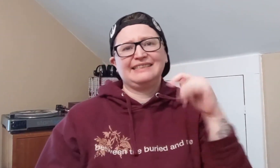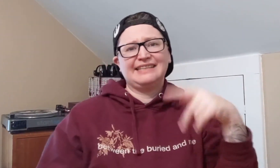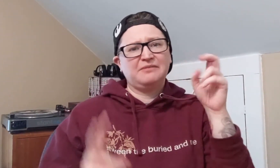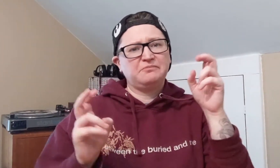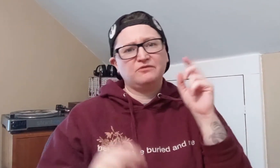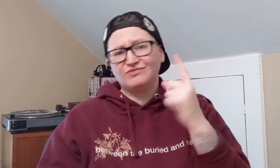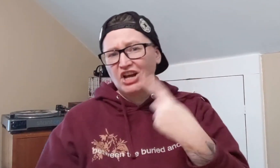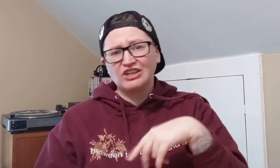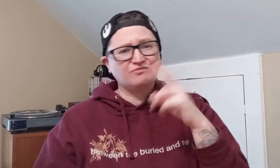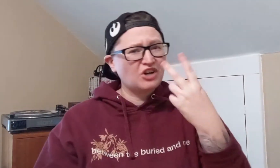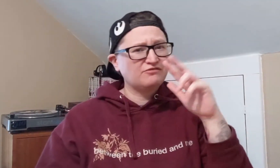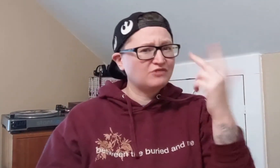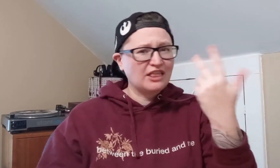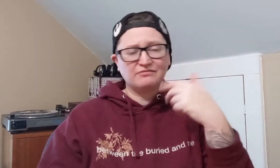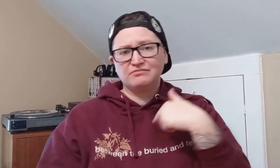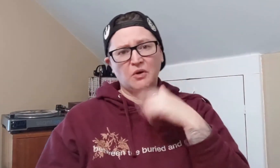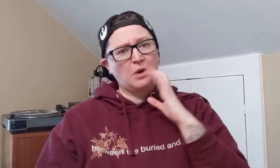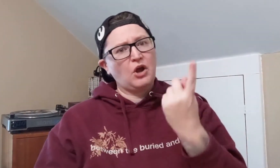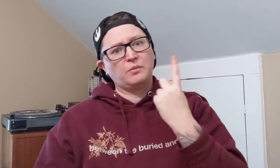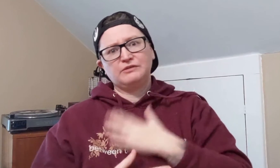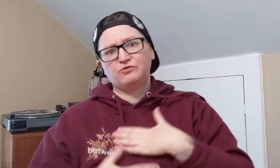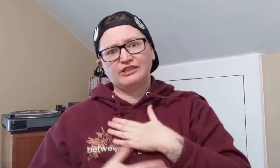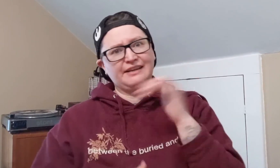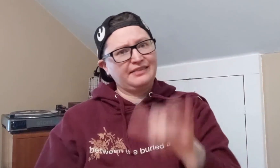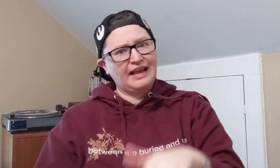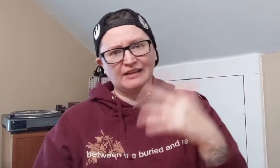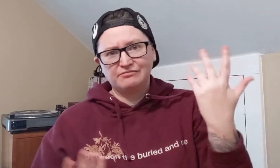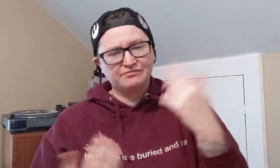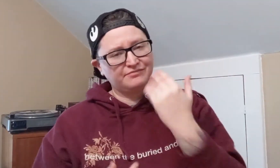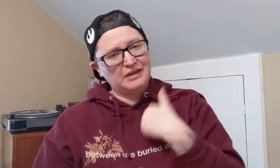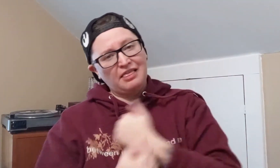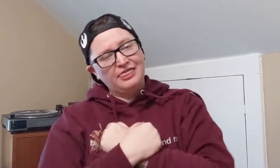any amount it's like a tip a dollar two dollars three dollars whatever I always really appreciate